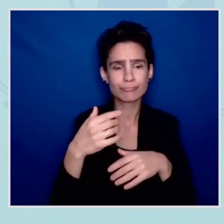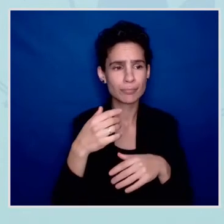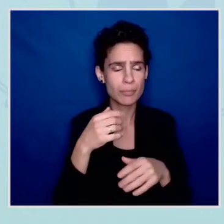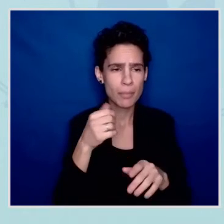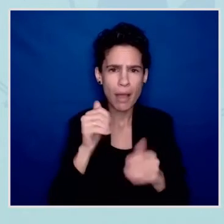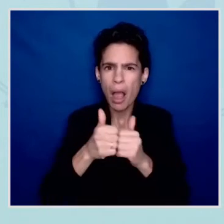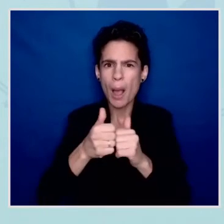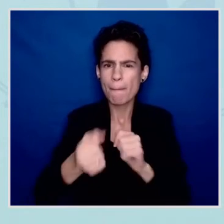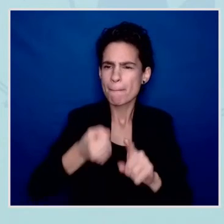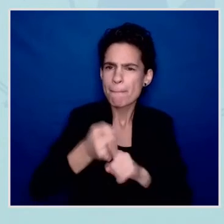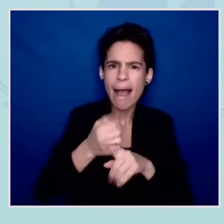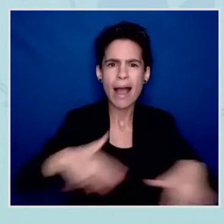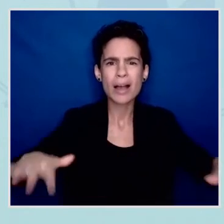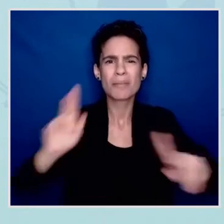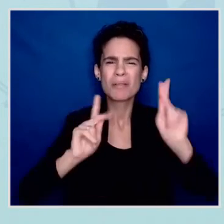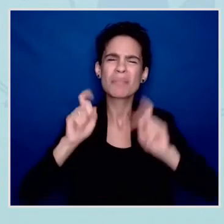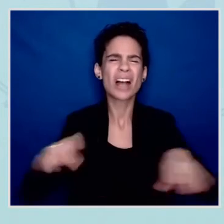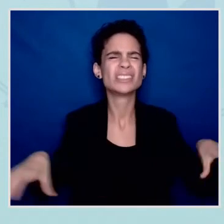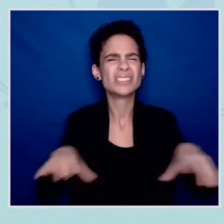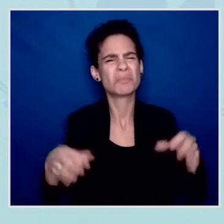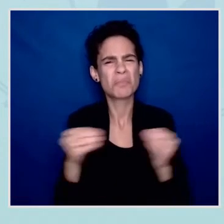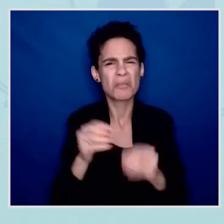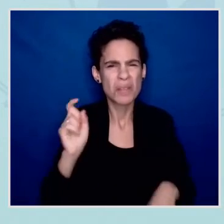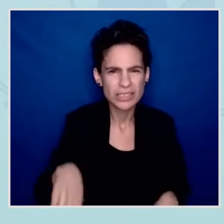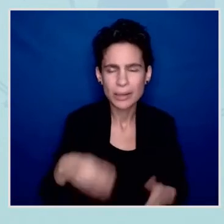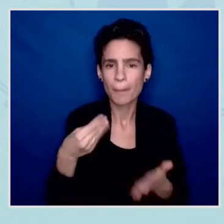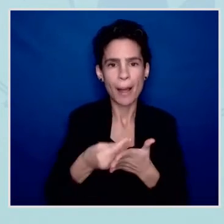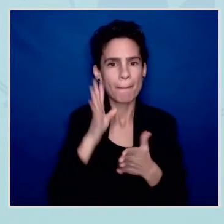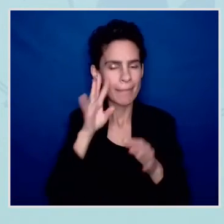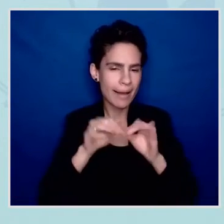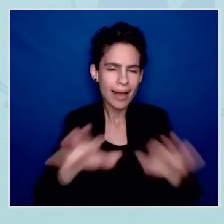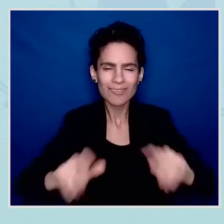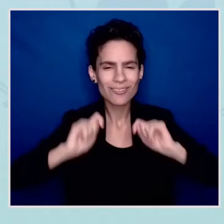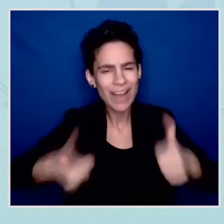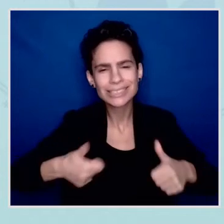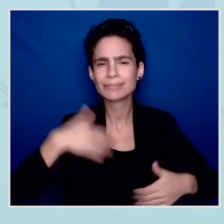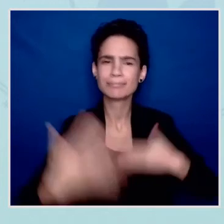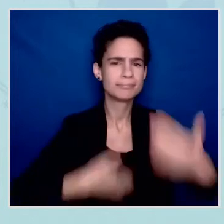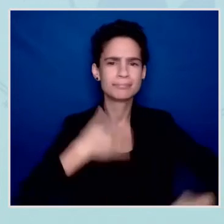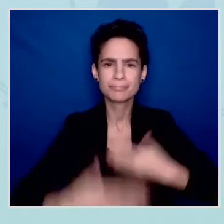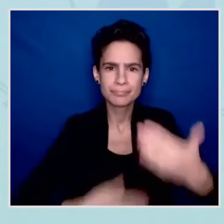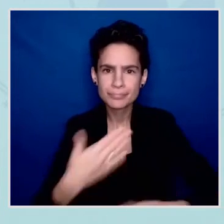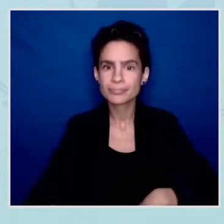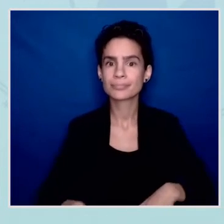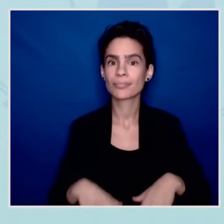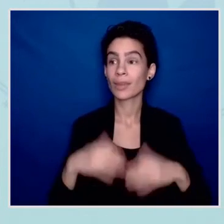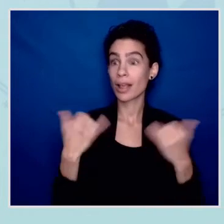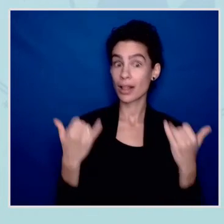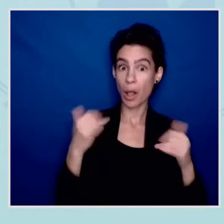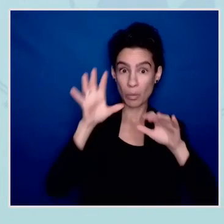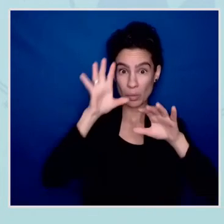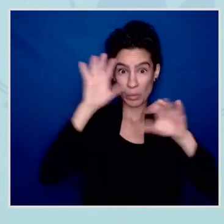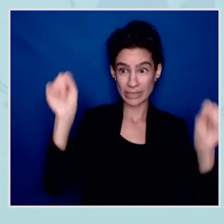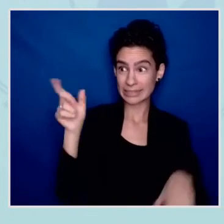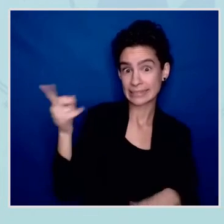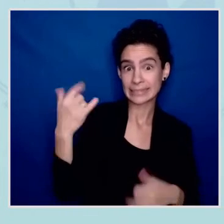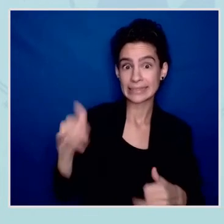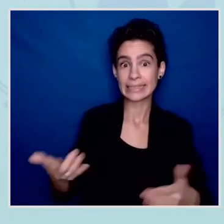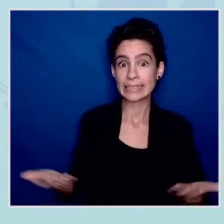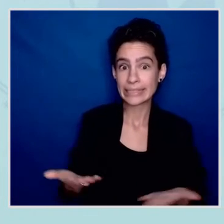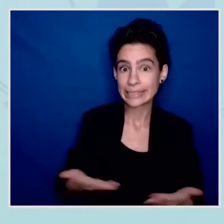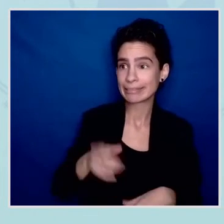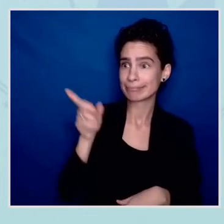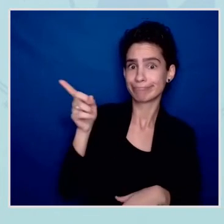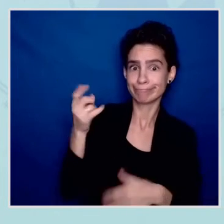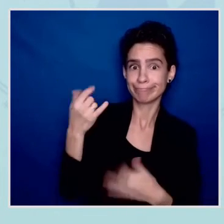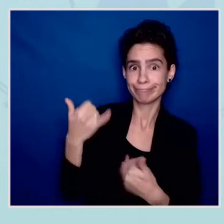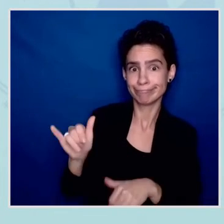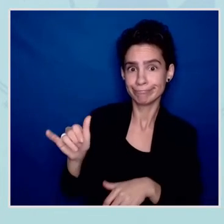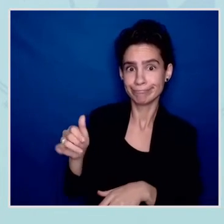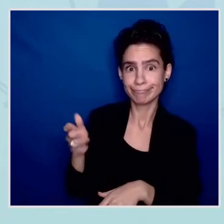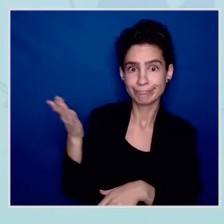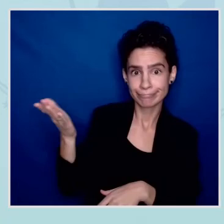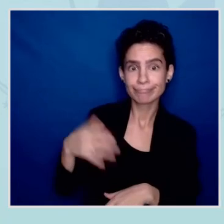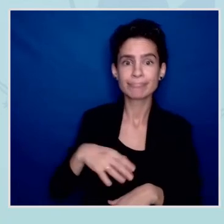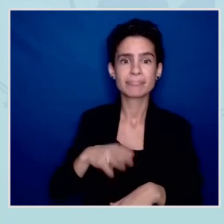BUSINESSES AND WORKERS BUT AS I